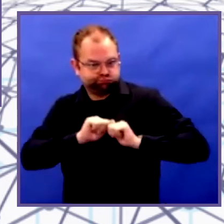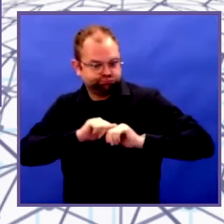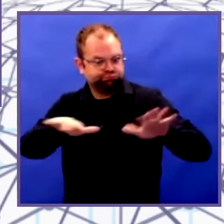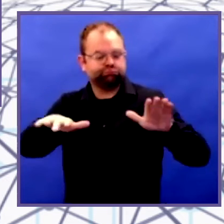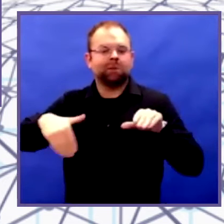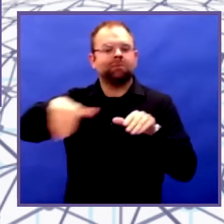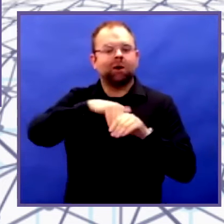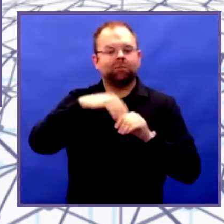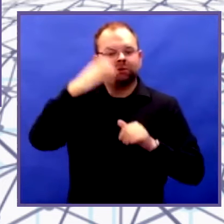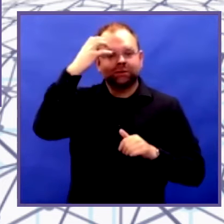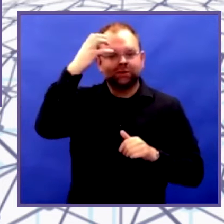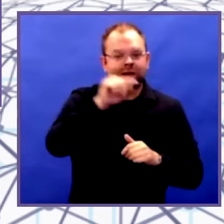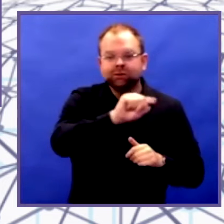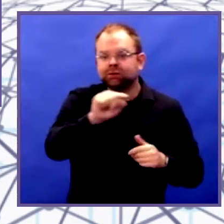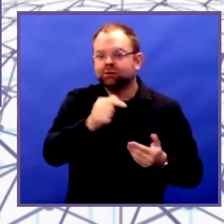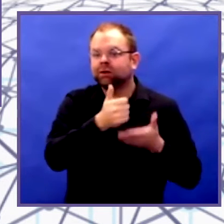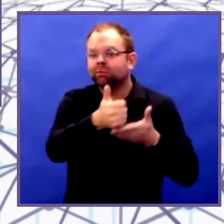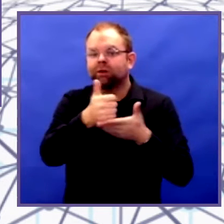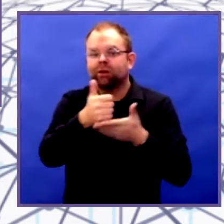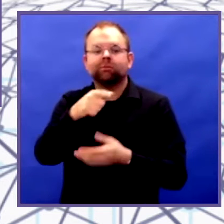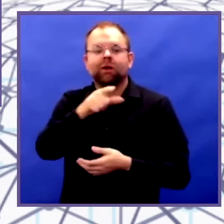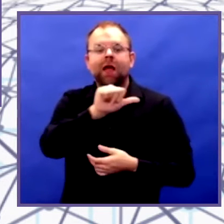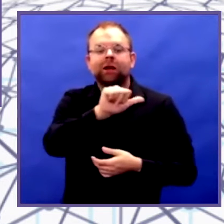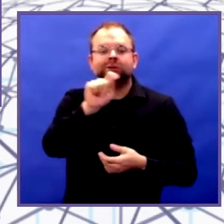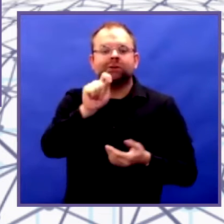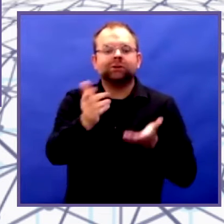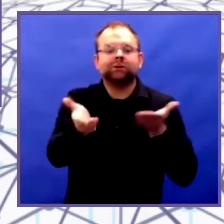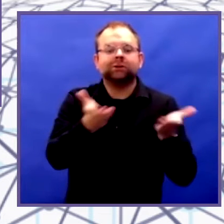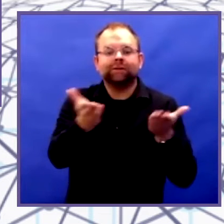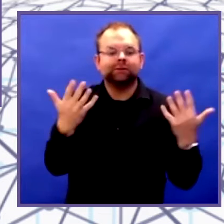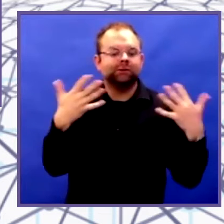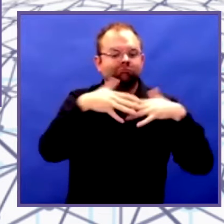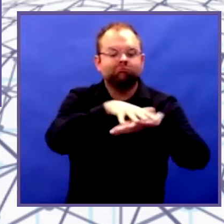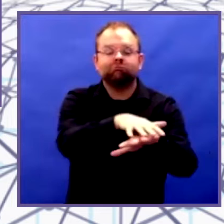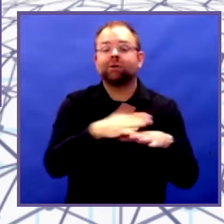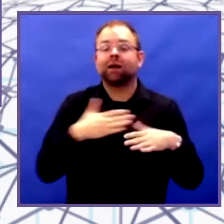And as an example, I'm very proud and happy to say that on my way here this morning, I